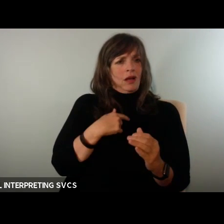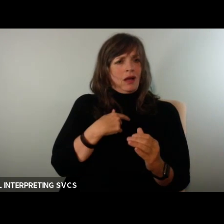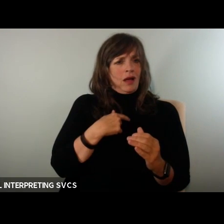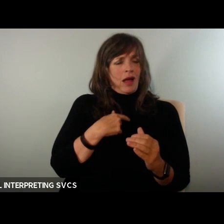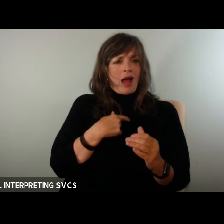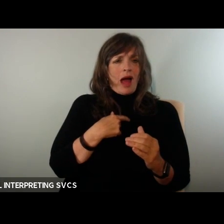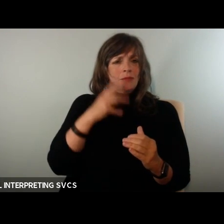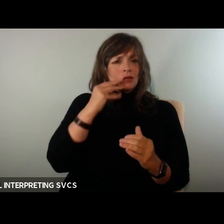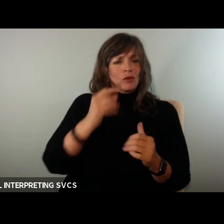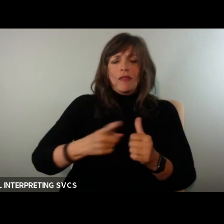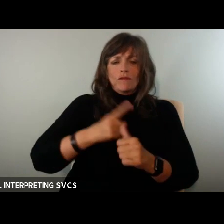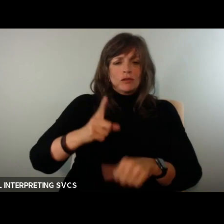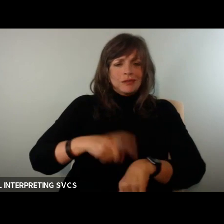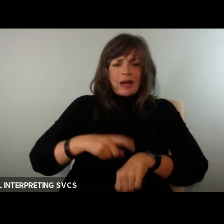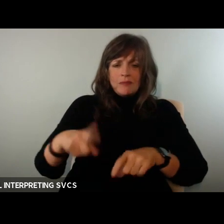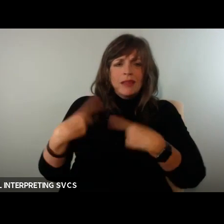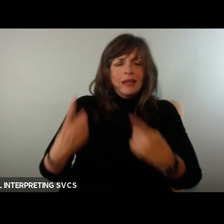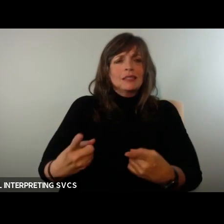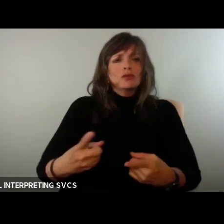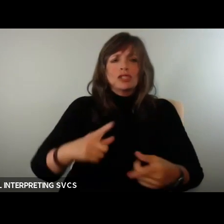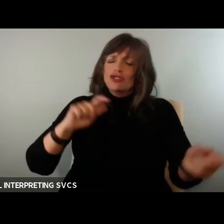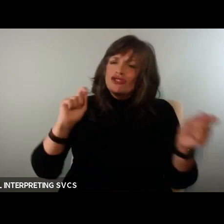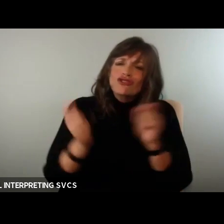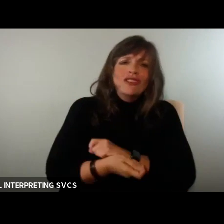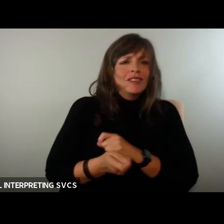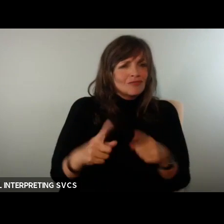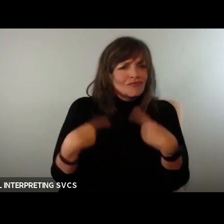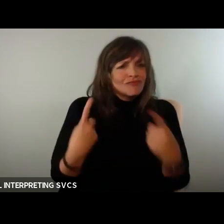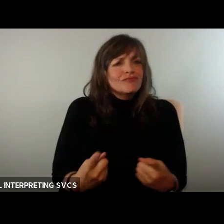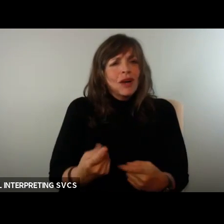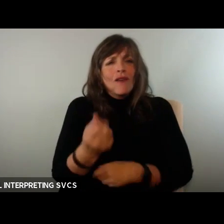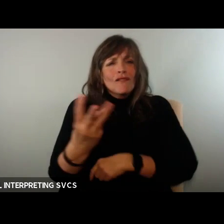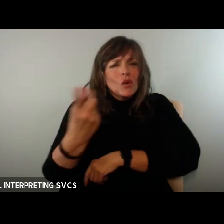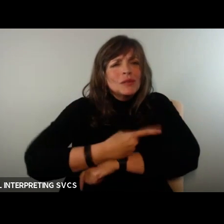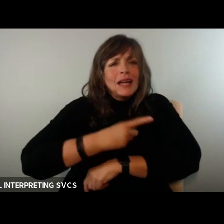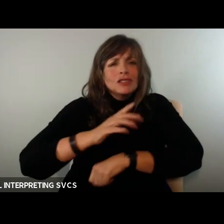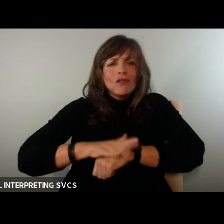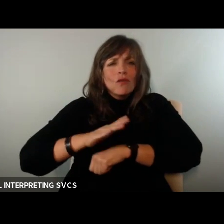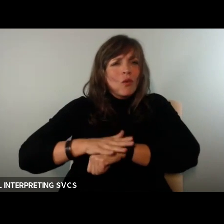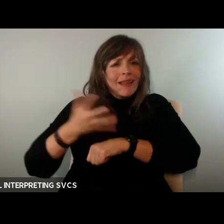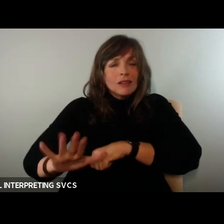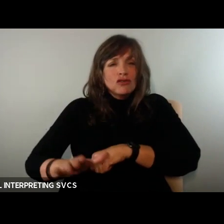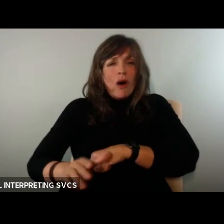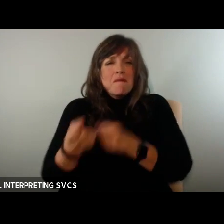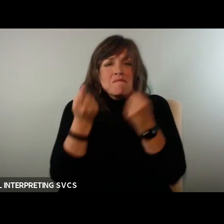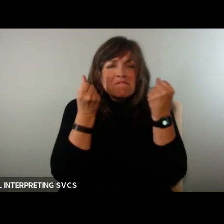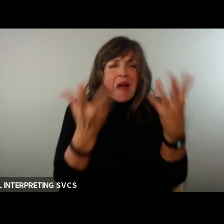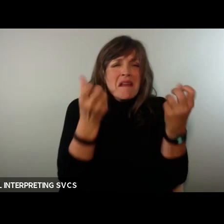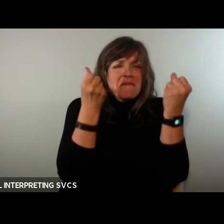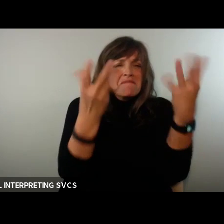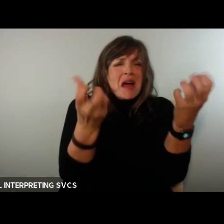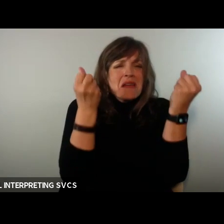to online or remote instruction. With just a few days' warning, thousands upon thousands of college instructors are moving their classes